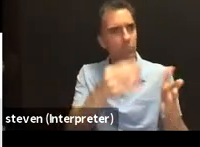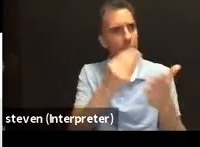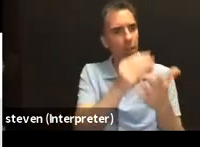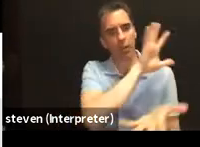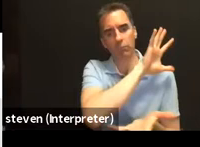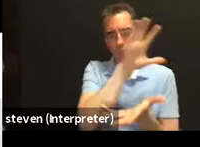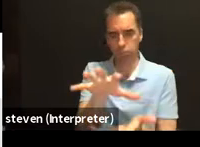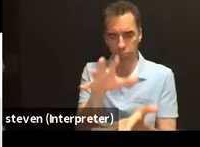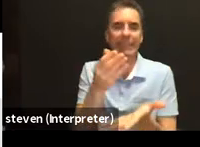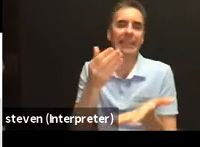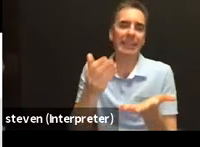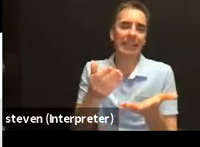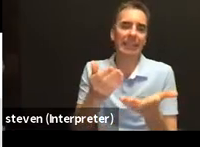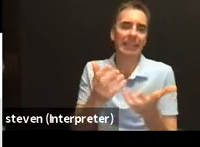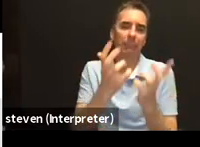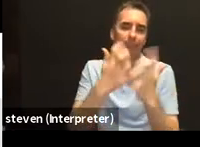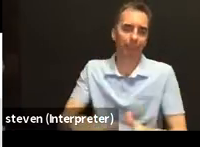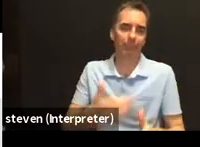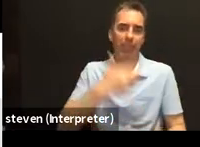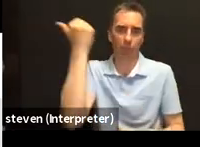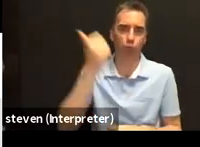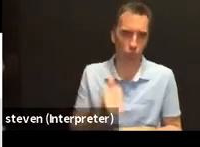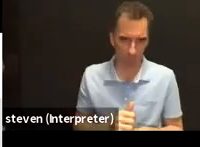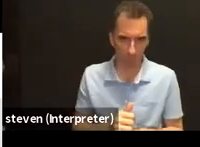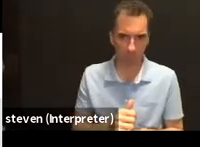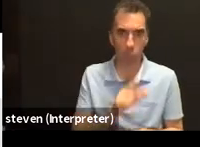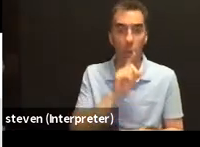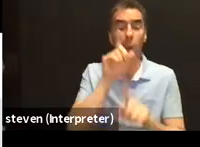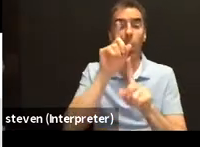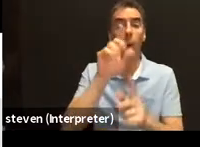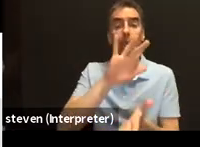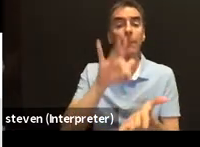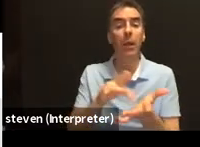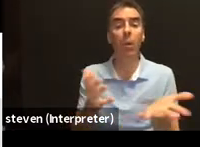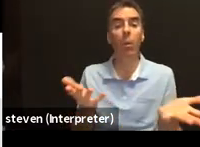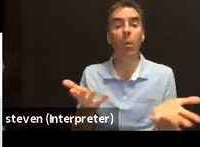maria.rodriguez: Graphic without cornea entry, like the ultimate goal is the middle, which is the house, right. Everybody wants to get house.